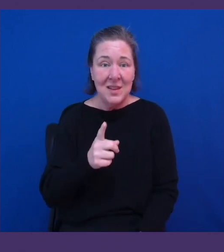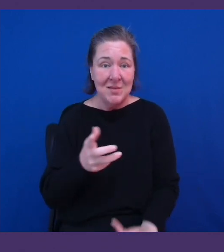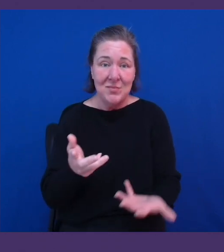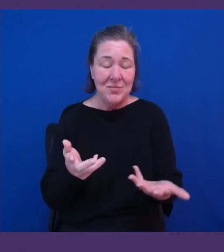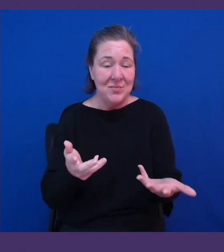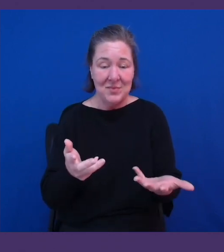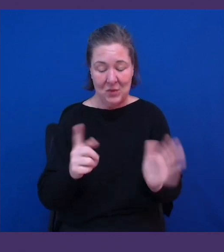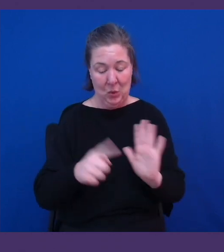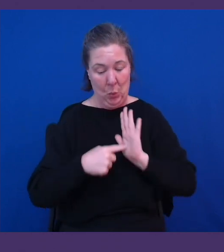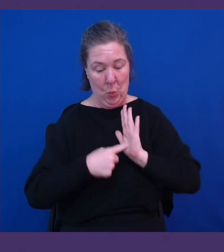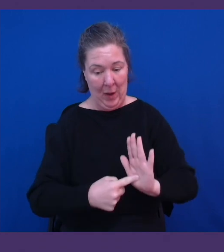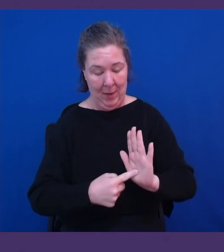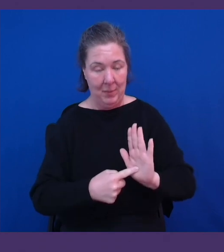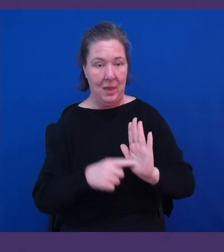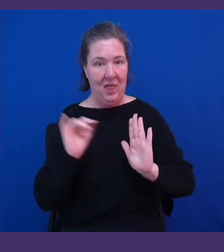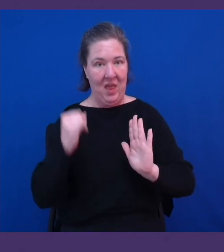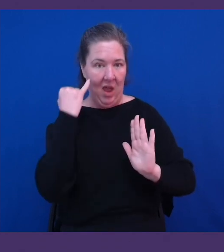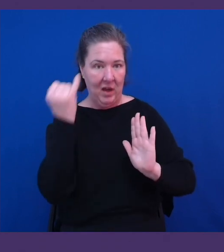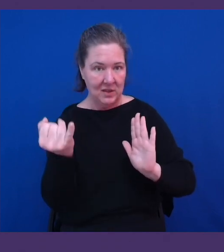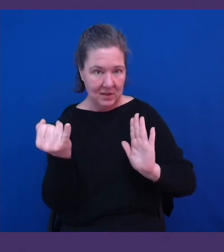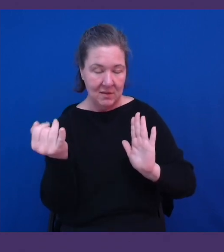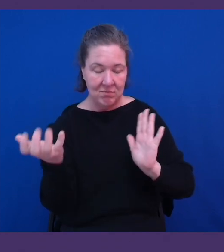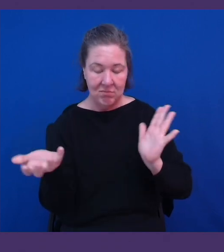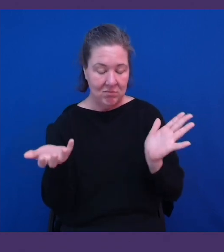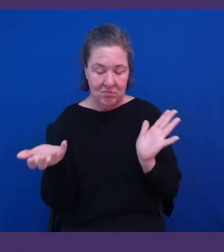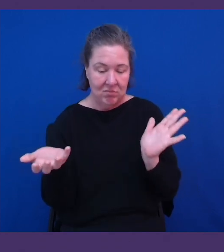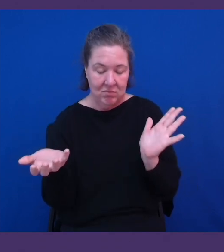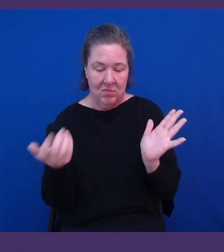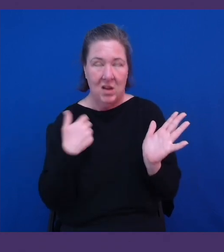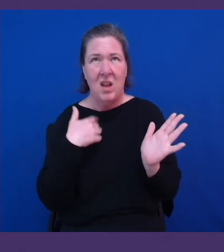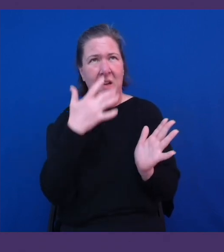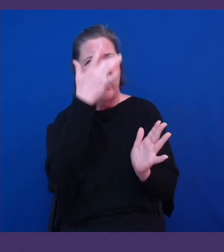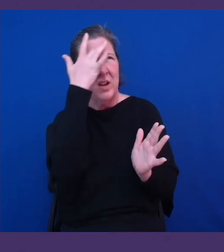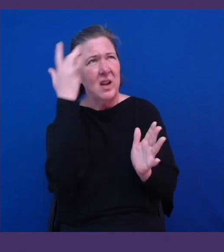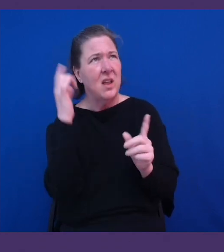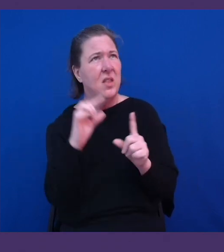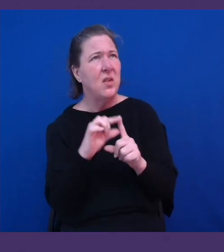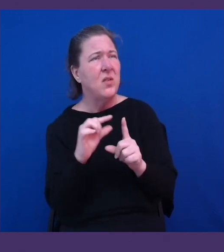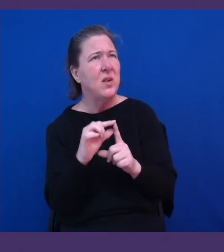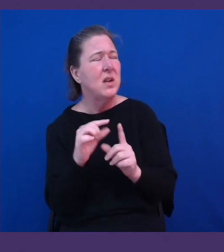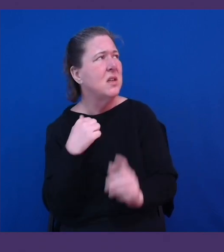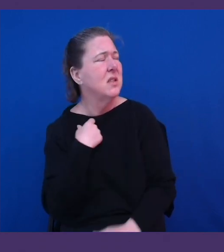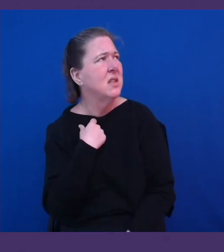that idea -- I forget the phrase they use, and Susanna or Jamie will definitely be able to tell me,